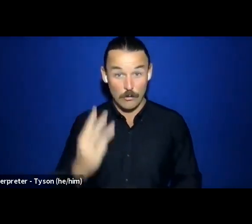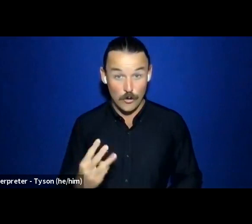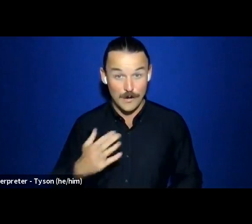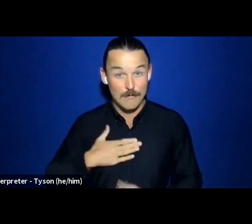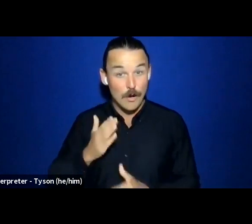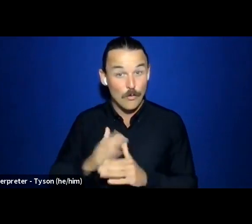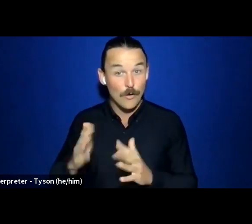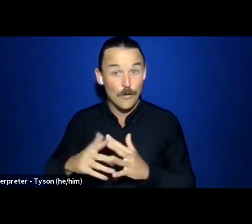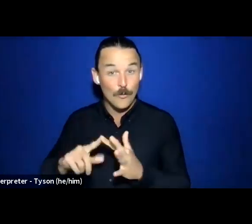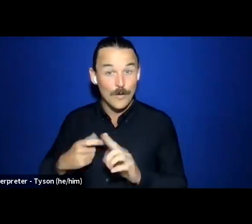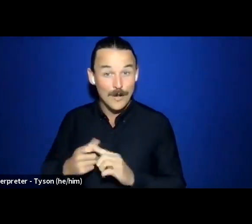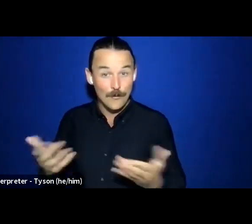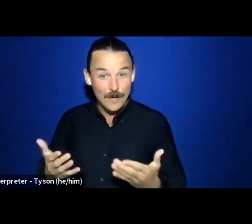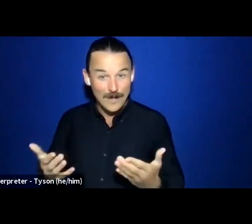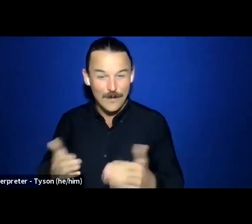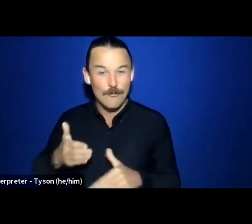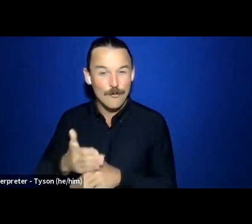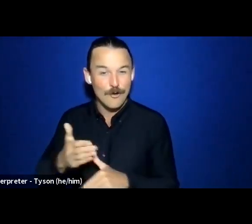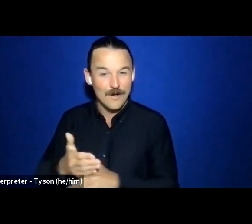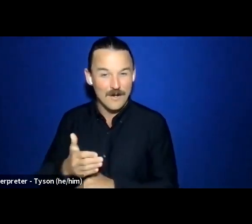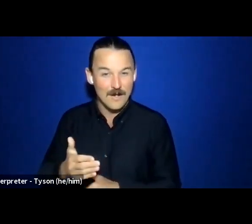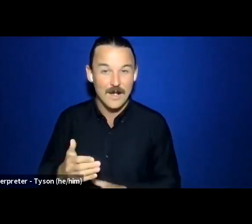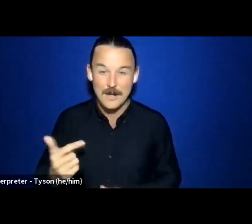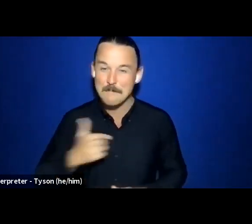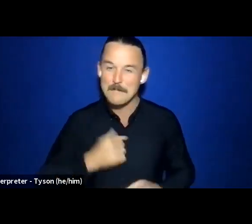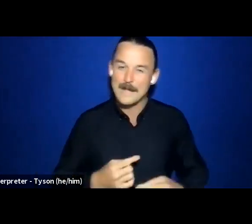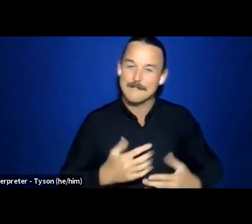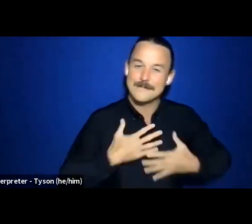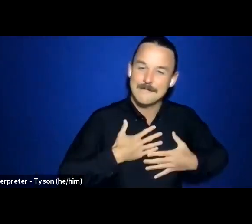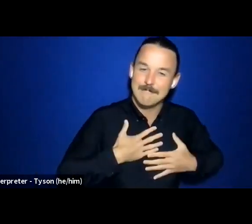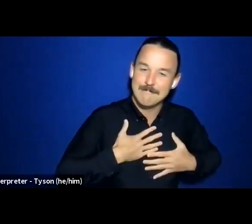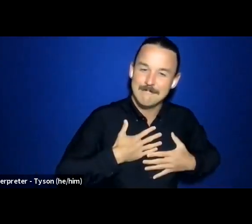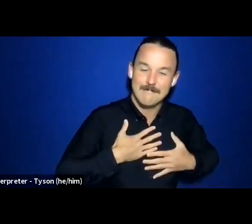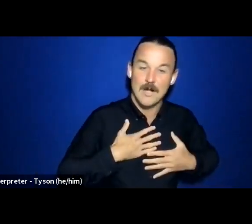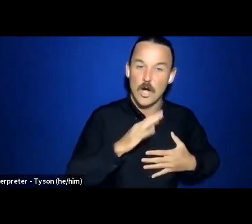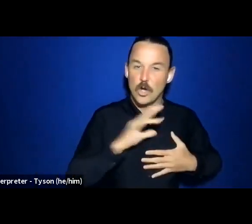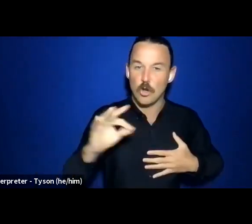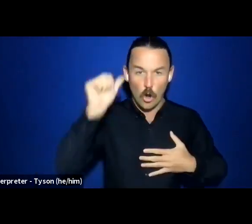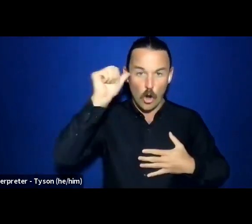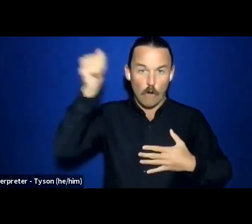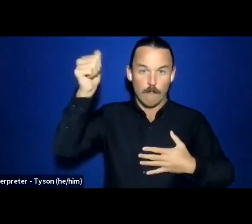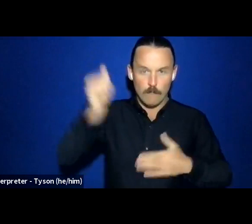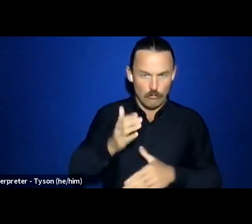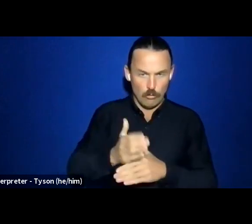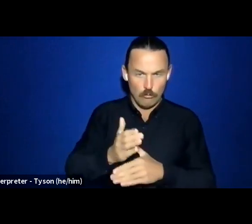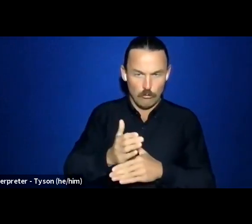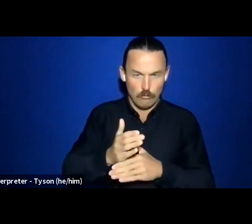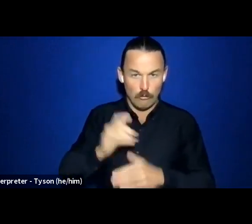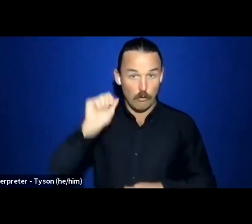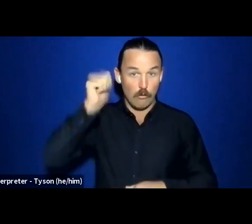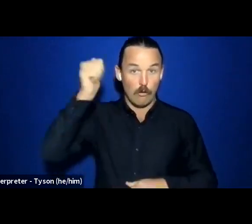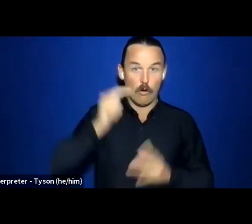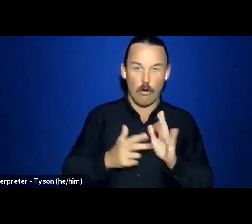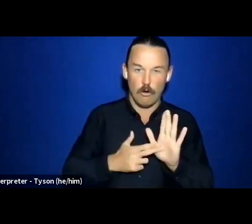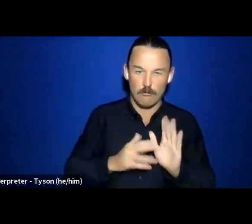third of my working week at work. And I don't stop being my room work. And I don't stop being my rubric so when I call. click on the day i neva come from the day i neva Do any of my colleagues of my colleagues.